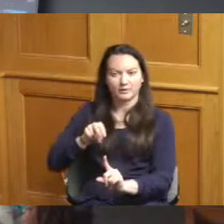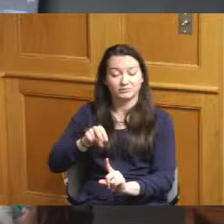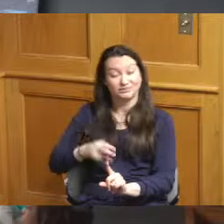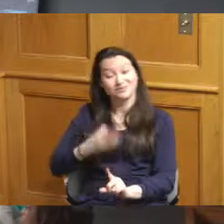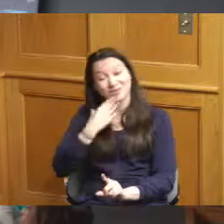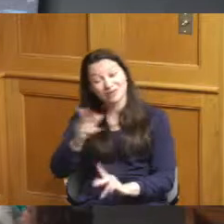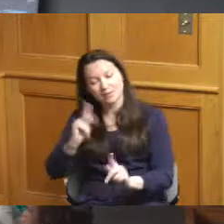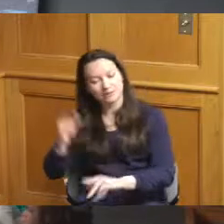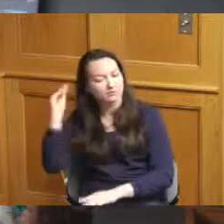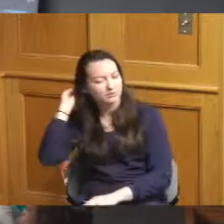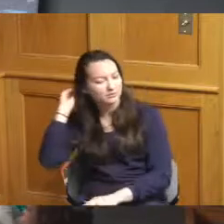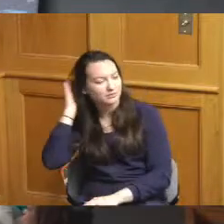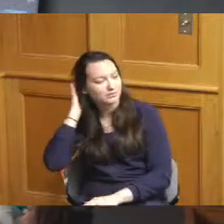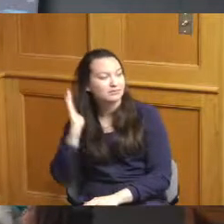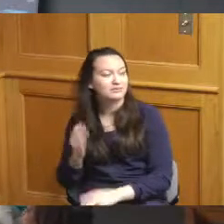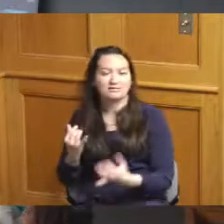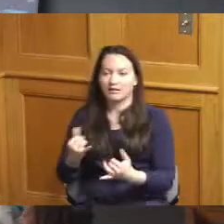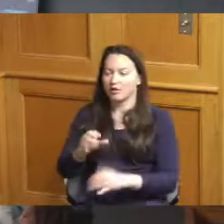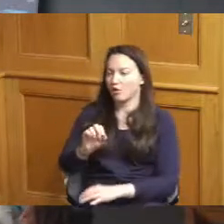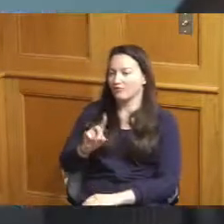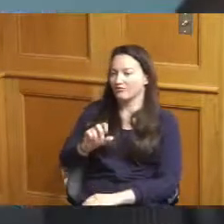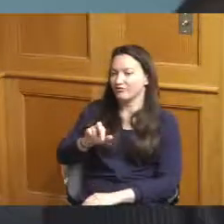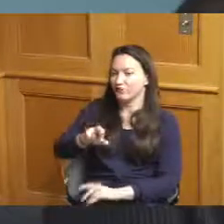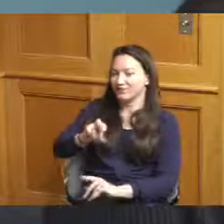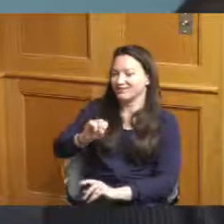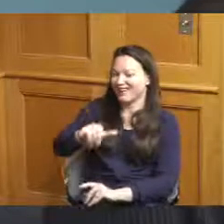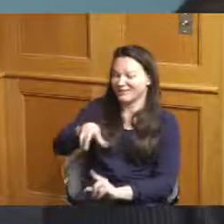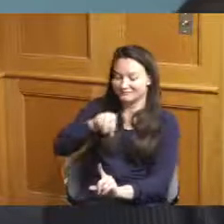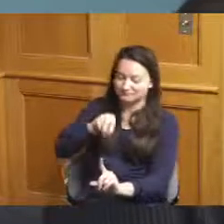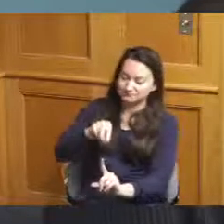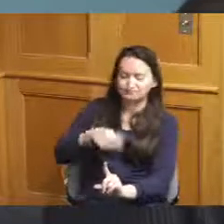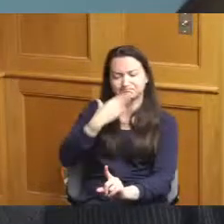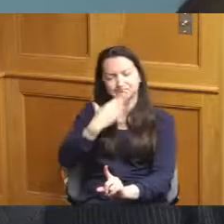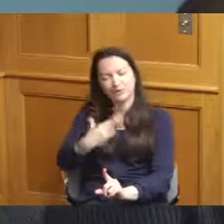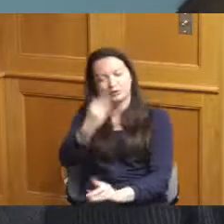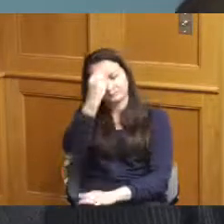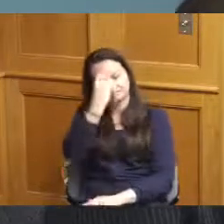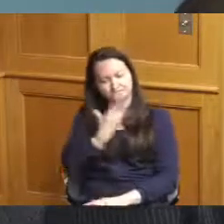people to know today that there is oversight and I appreciate you bringing this to our attention